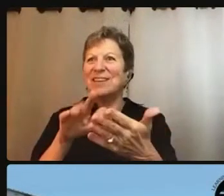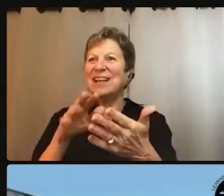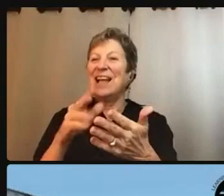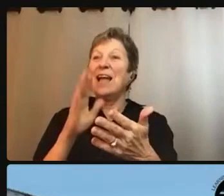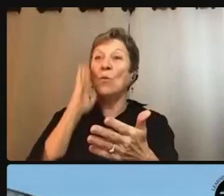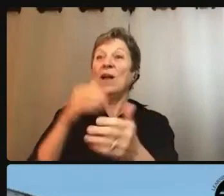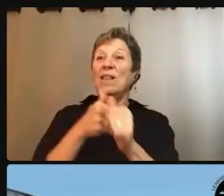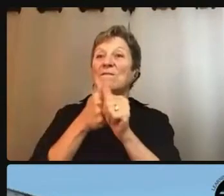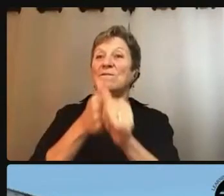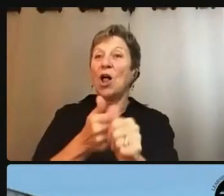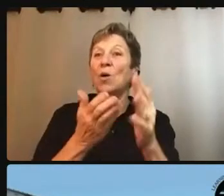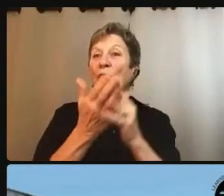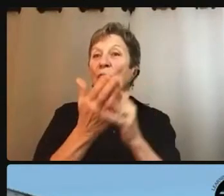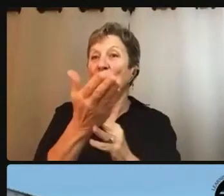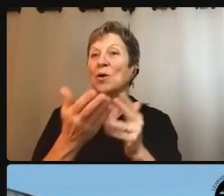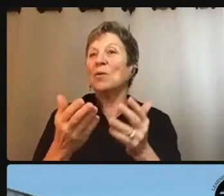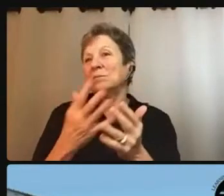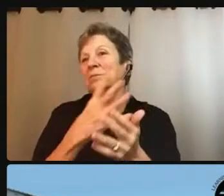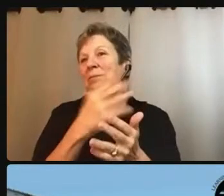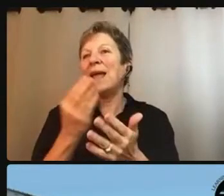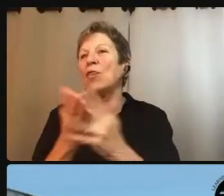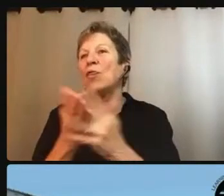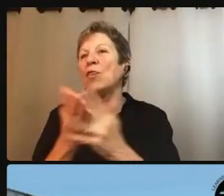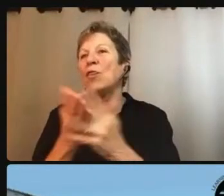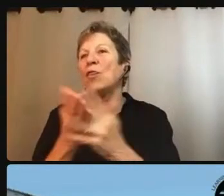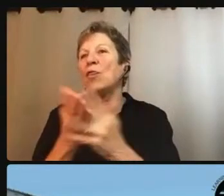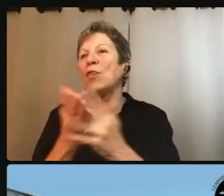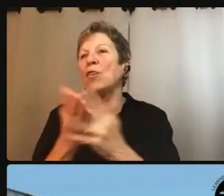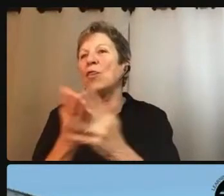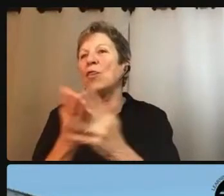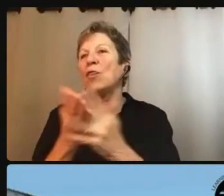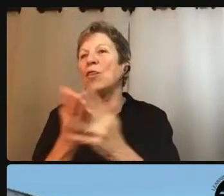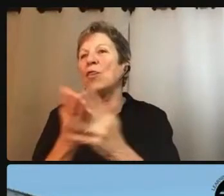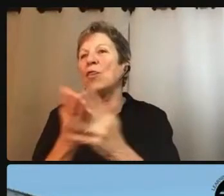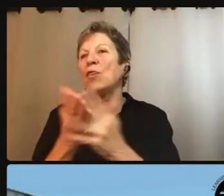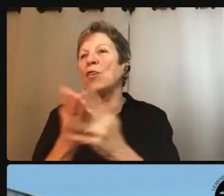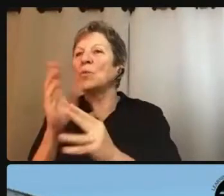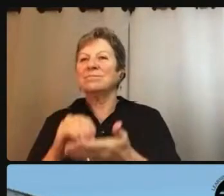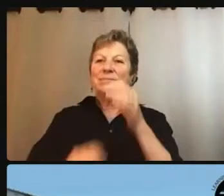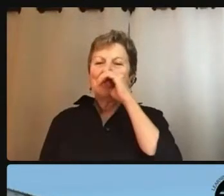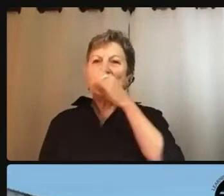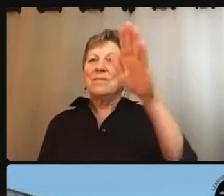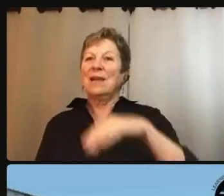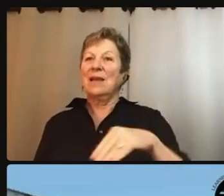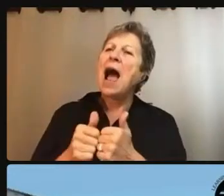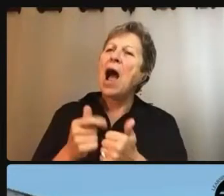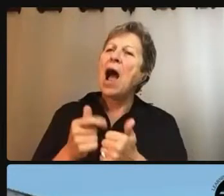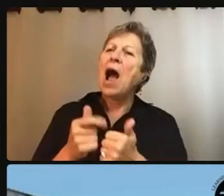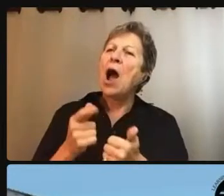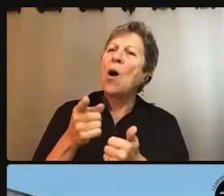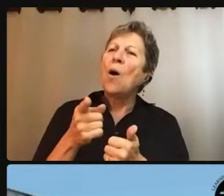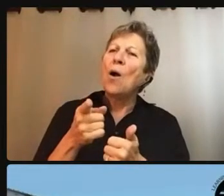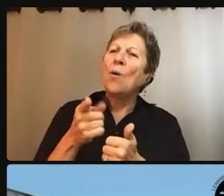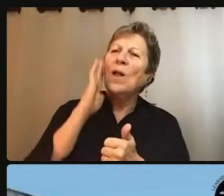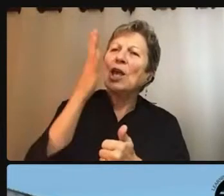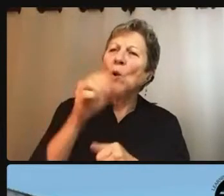IS BEING OBSERVED.PLE DO WHAT THEY YOU KNOW, THEY DO THE FOLLOW THROUGH BECAUSE THEY